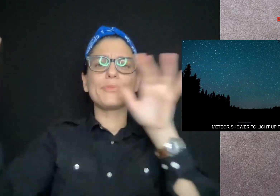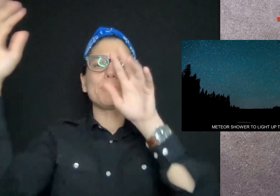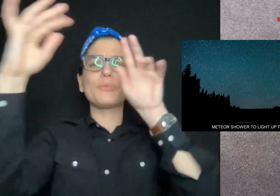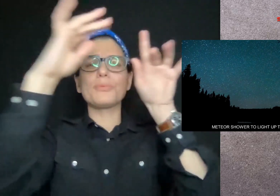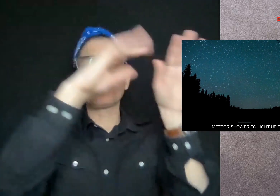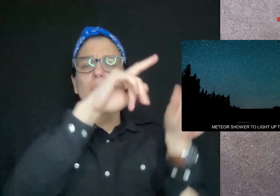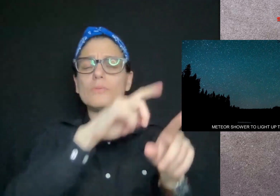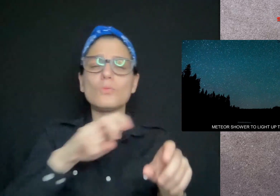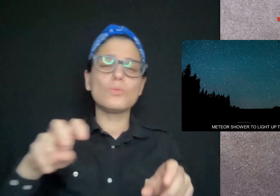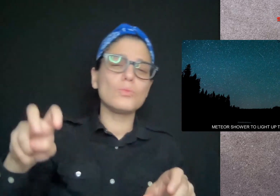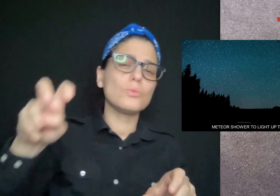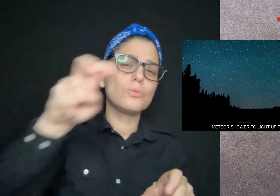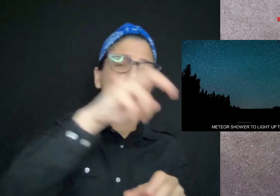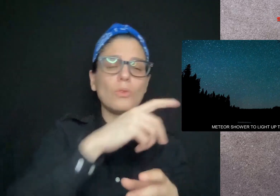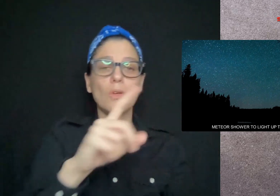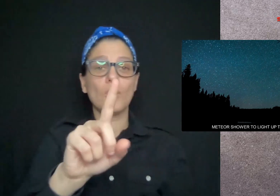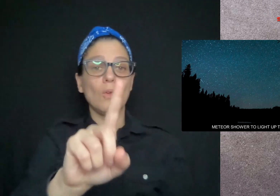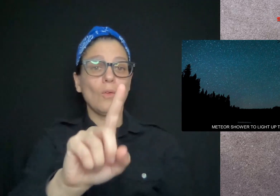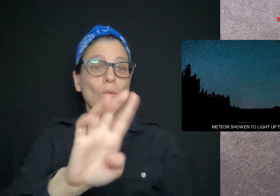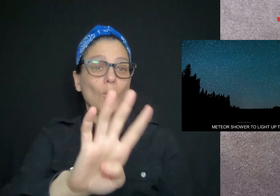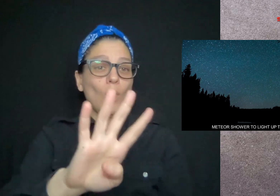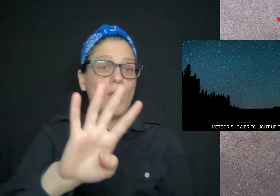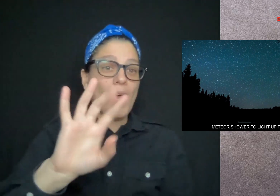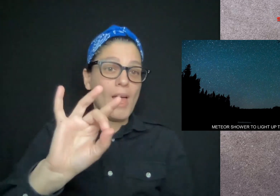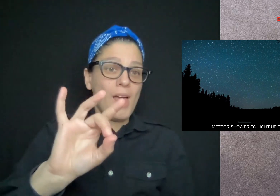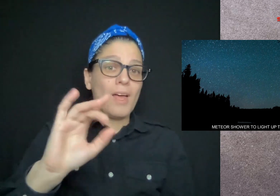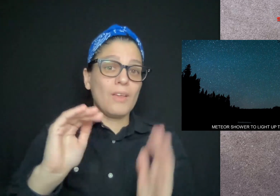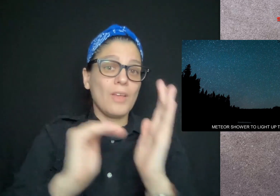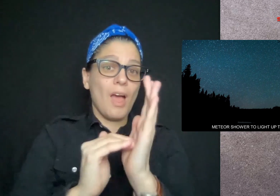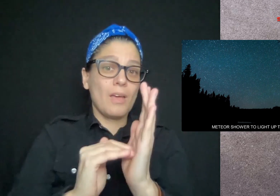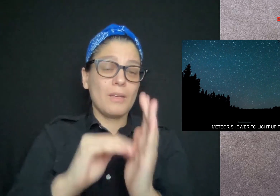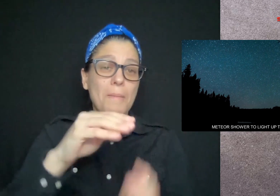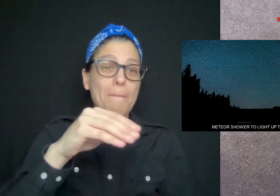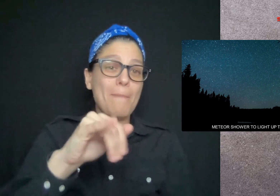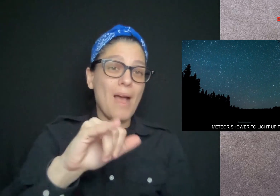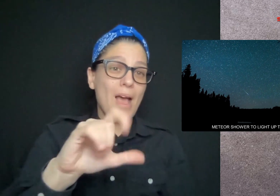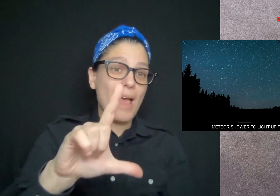NASA says the meteors travel 148,000 mph